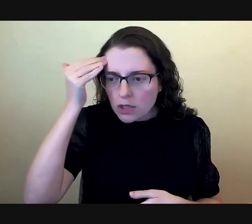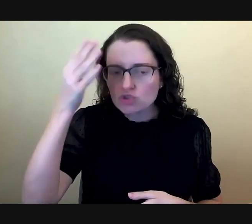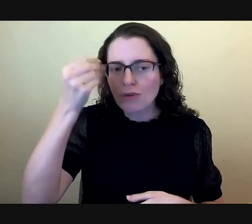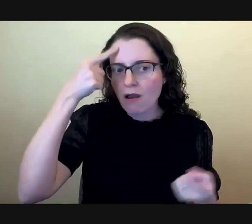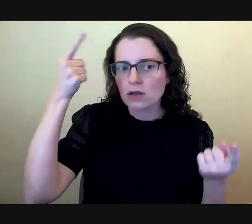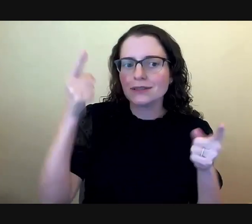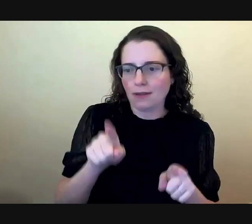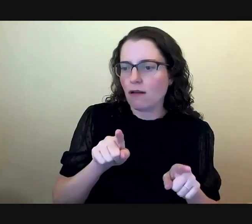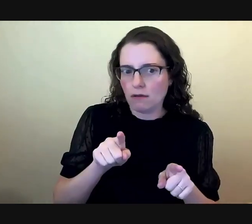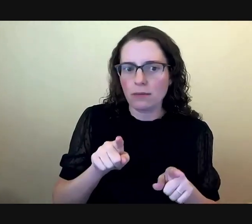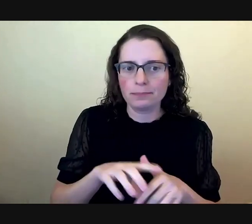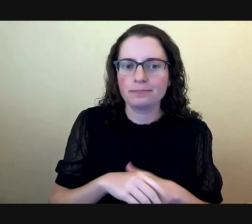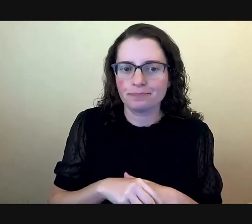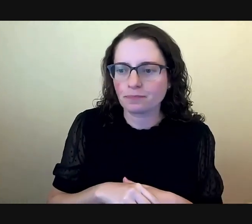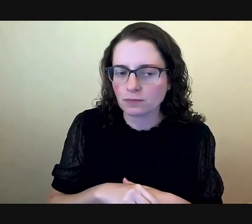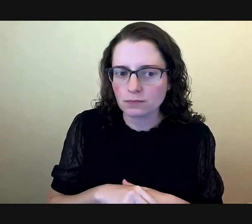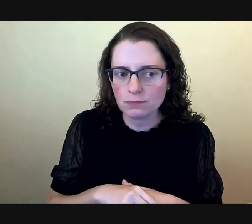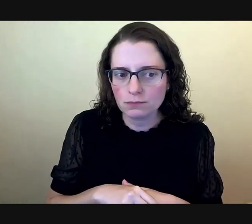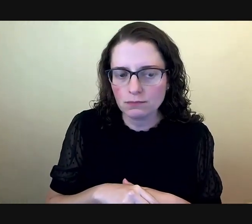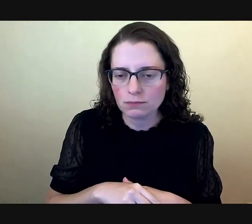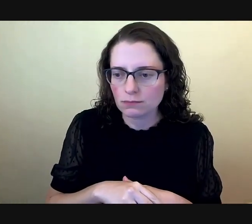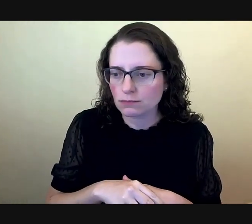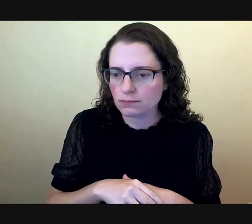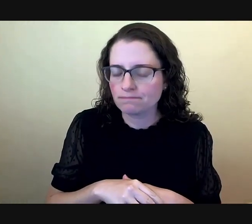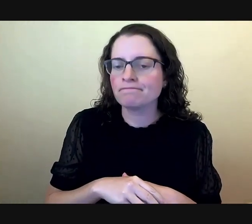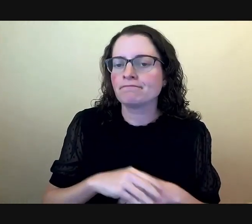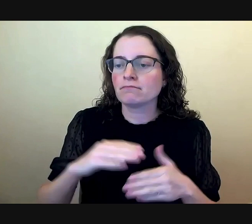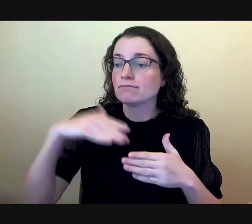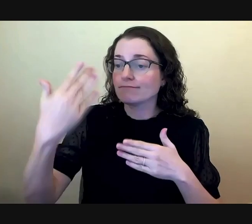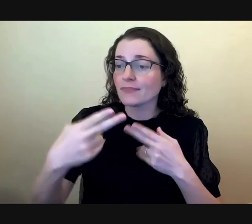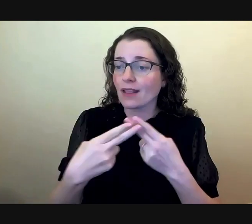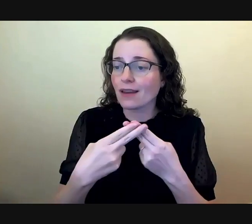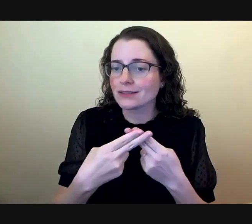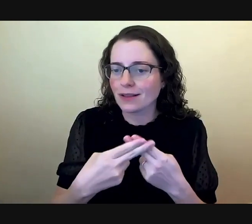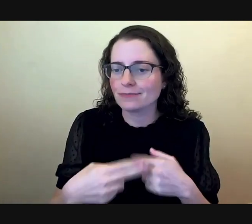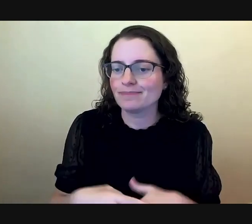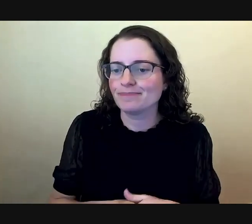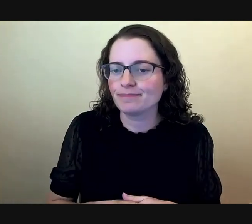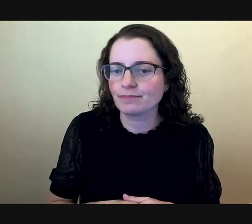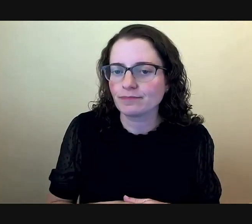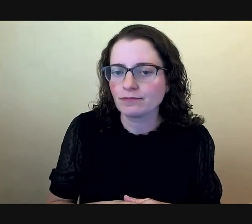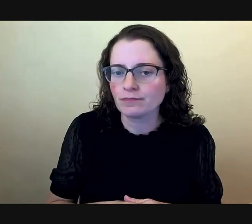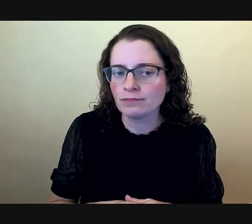disseminated or shared without the person's prior knowledge or consent. Next slide.